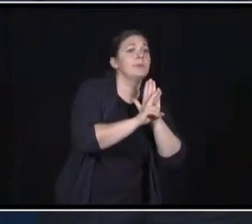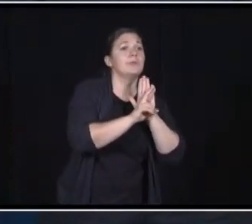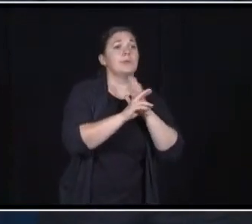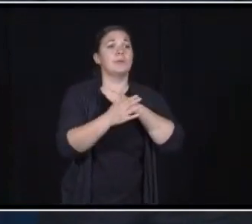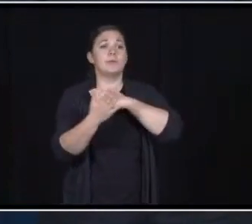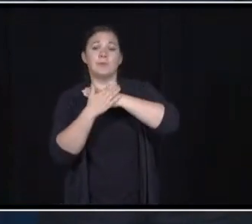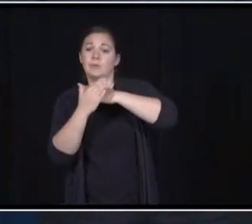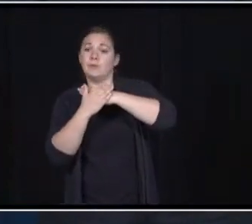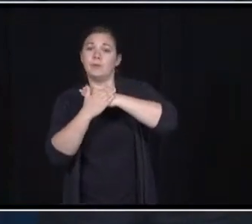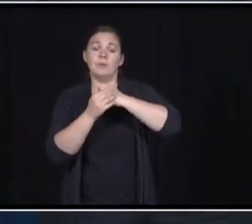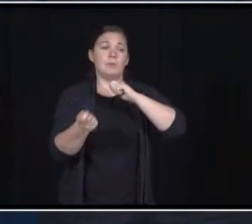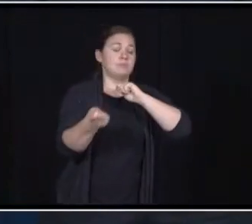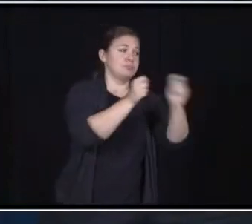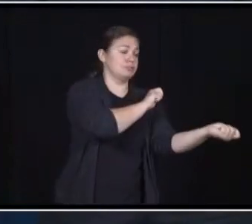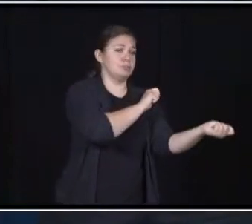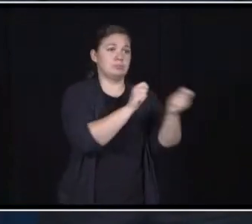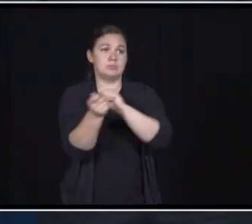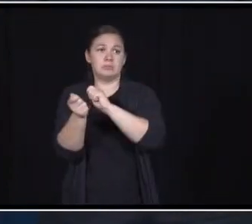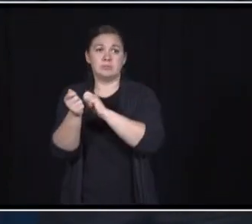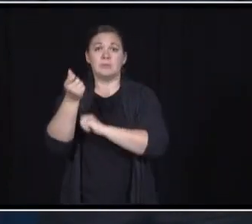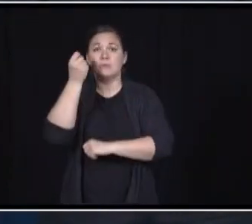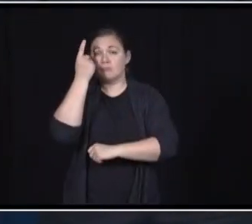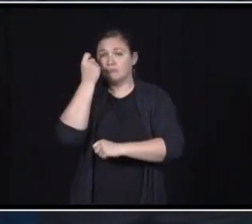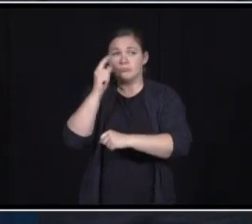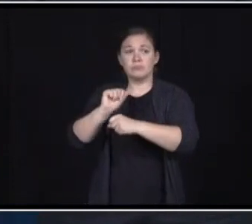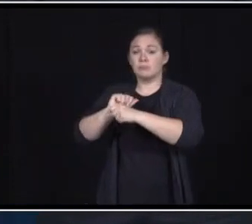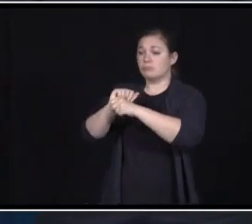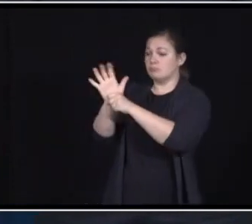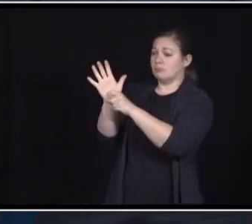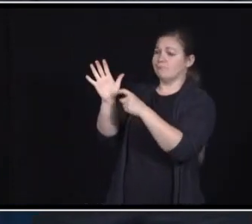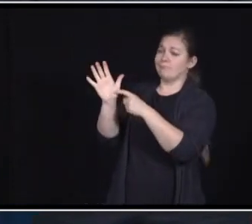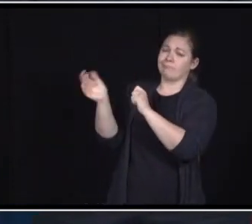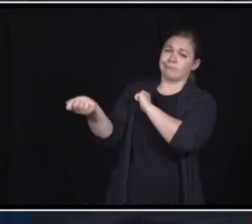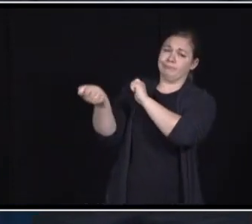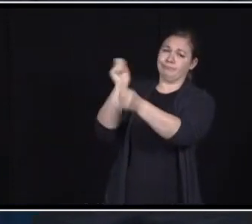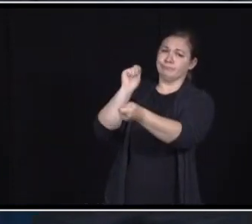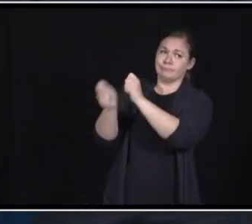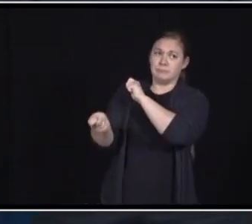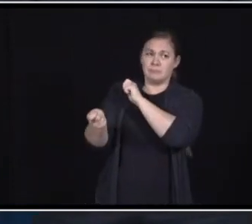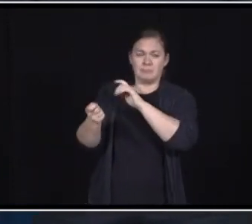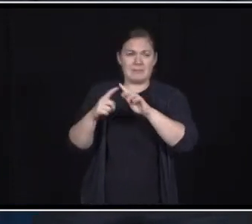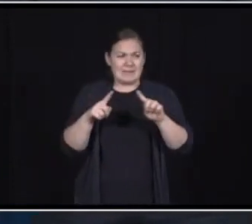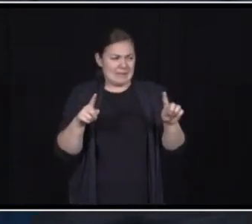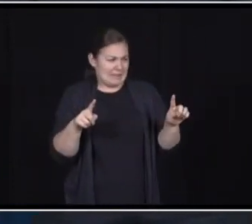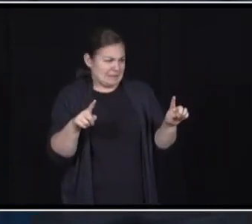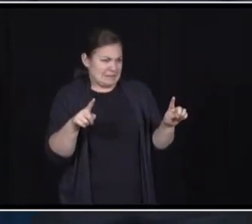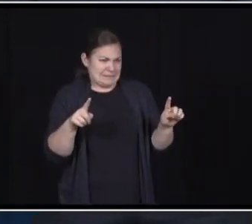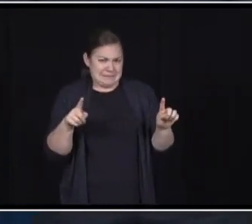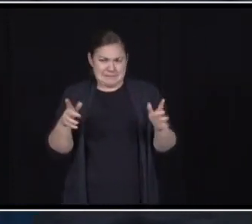the rapid changes and rules and guidance that we've seen over the last two weeks. Obviously the situation is changing very